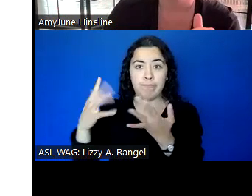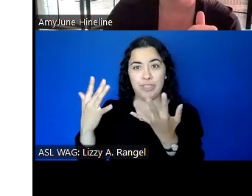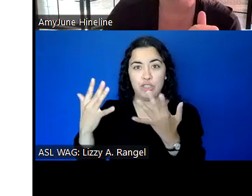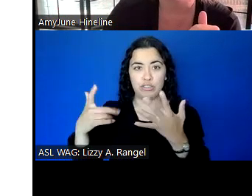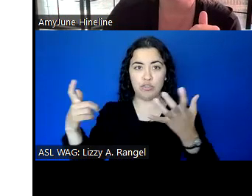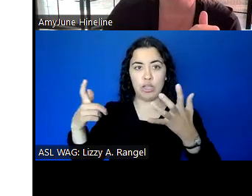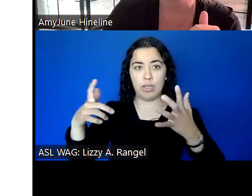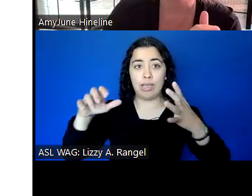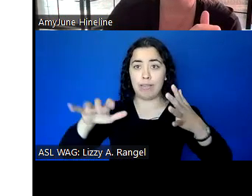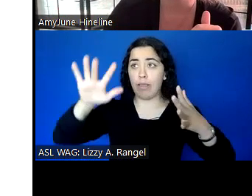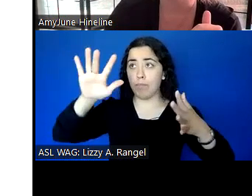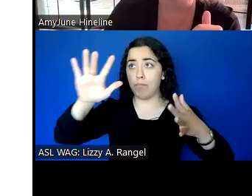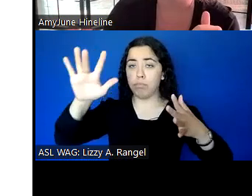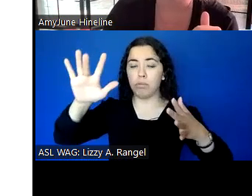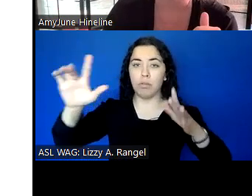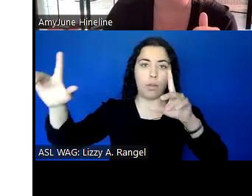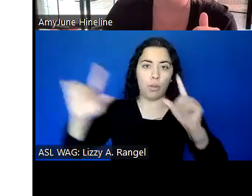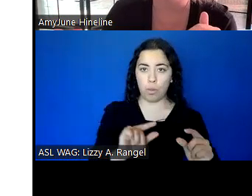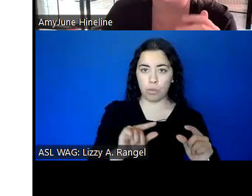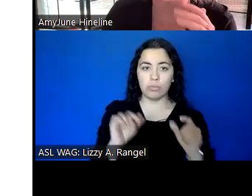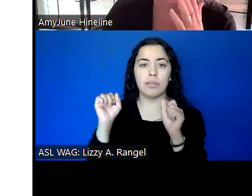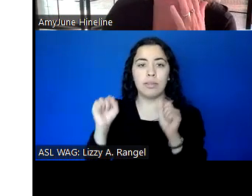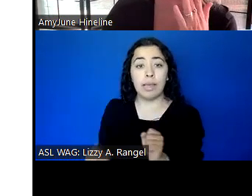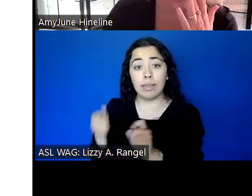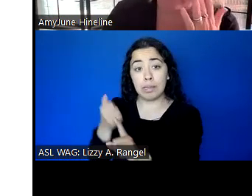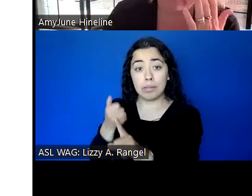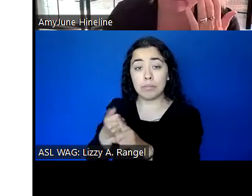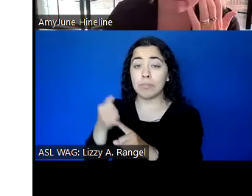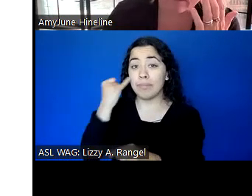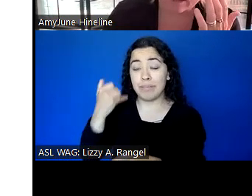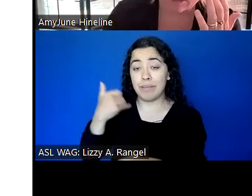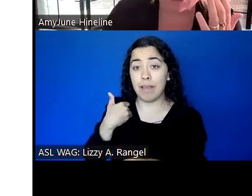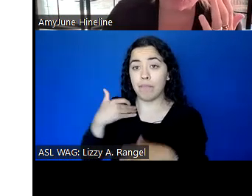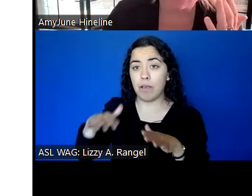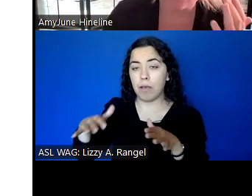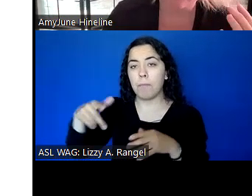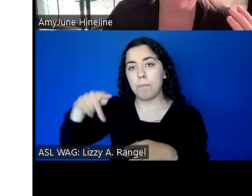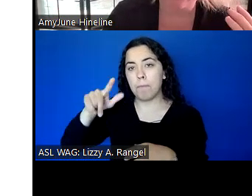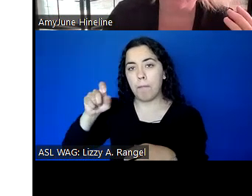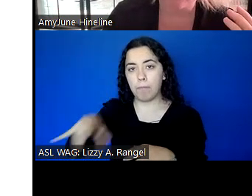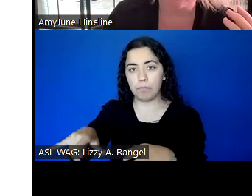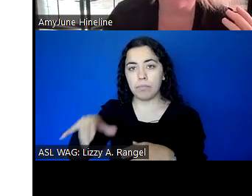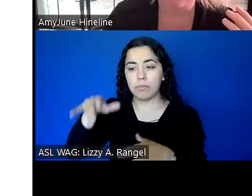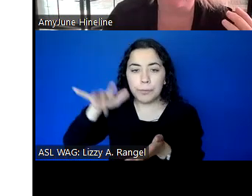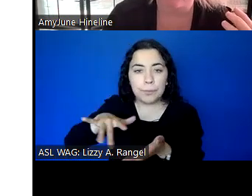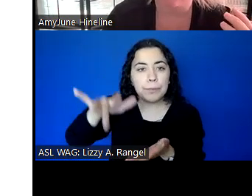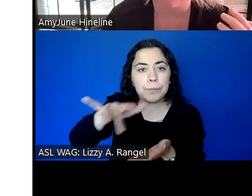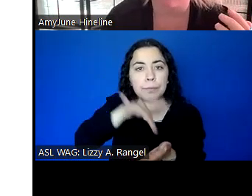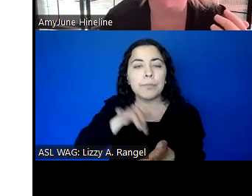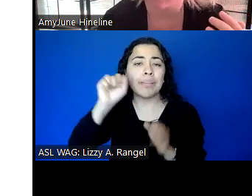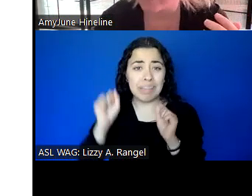criteria around it. We've got 2.5.5, which talks about target size. This is the AAA,